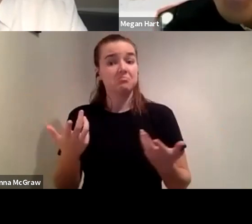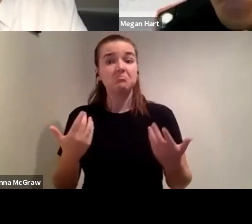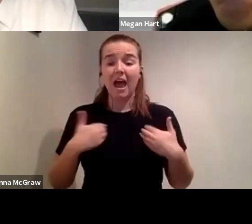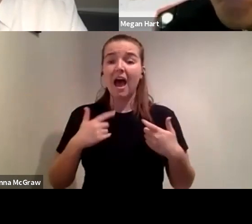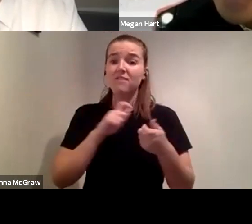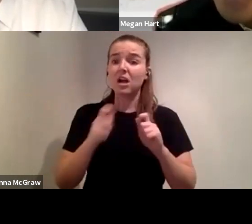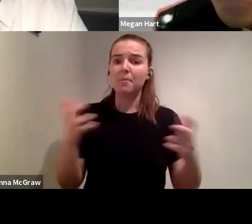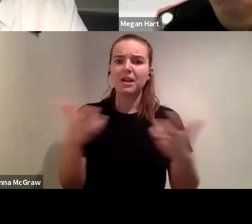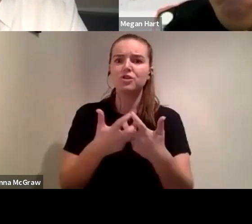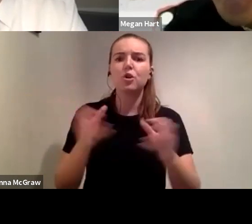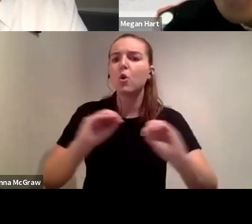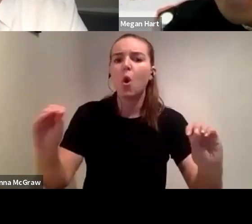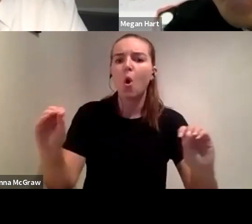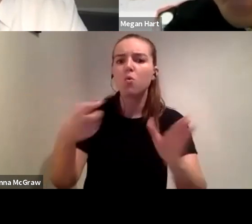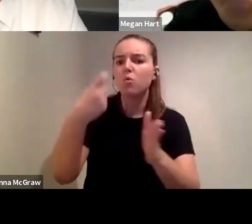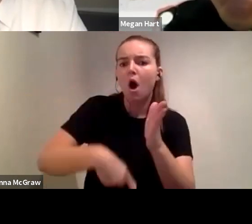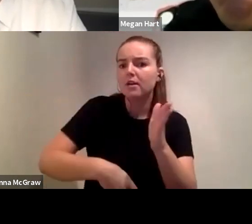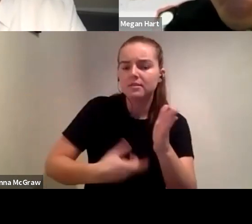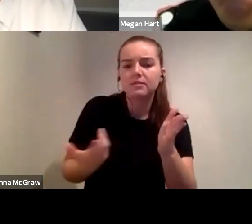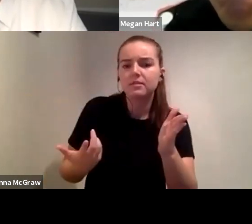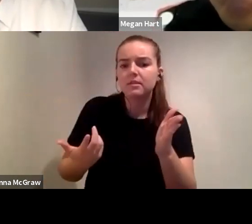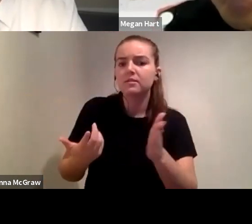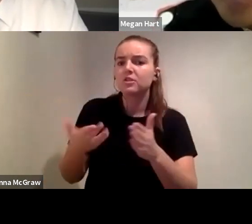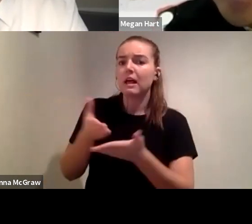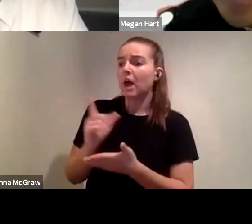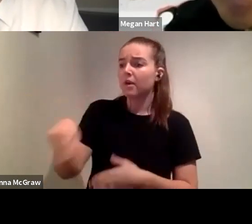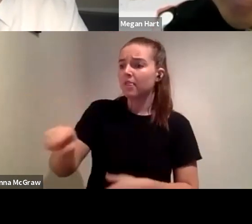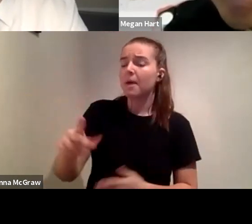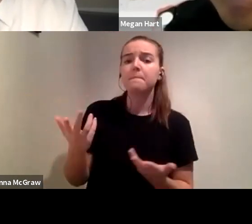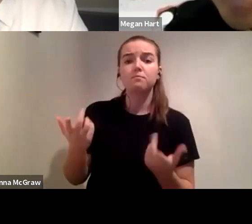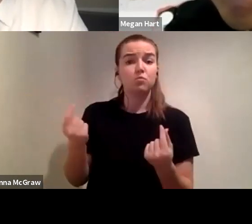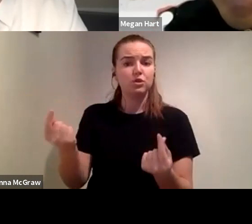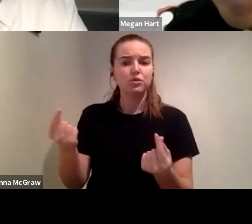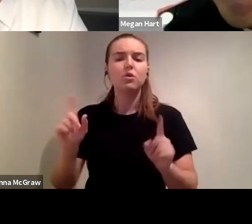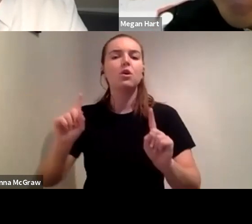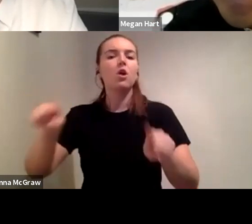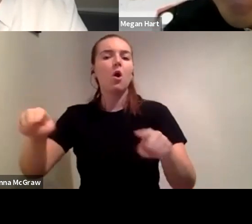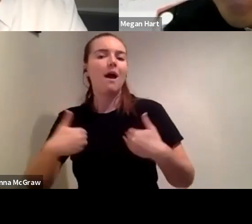One population we have not about our individuals with mental health issues.